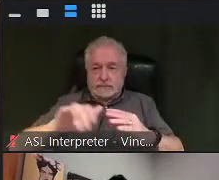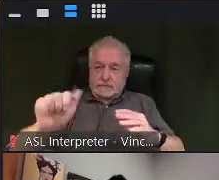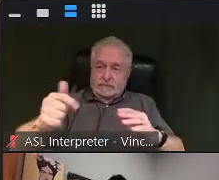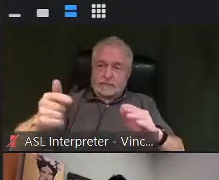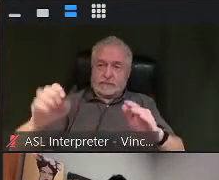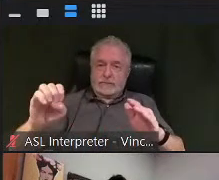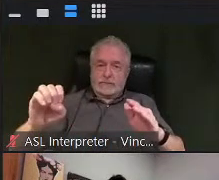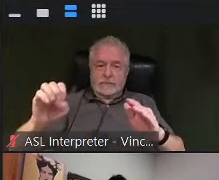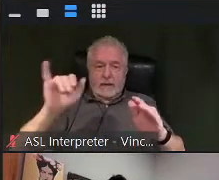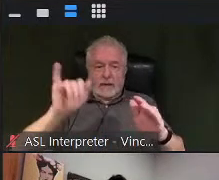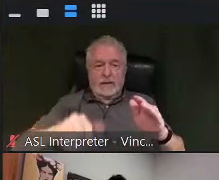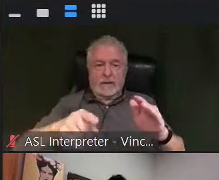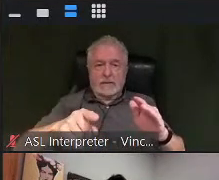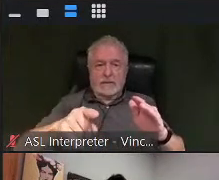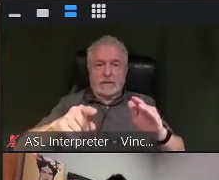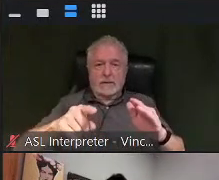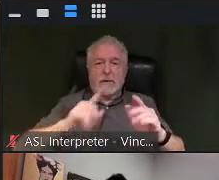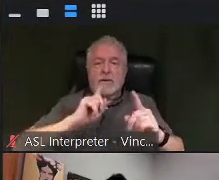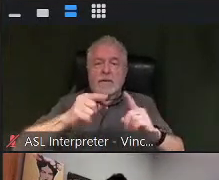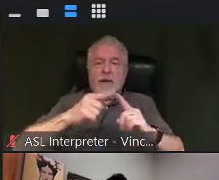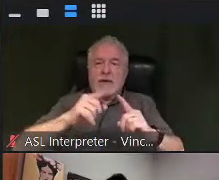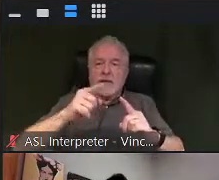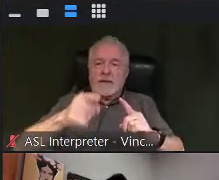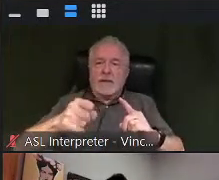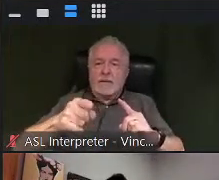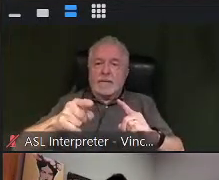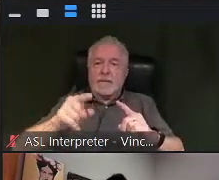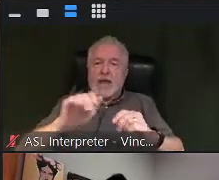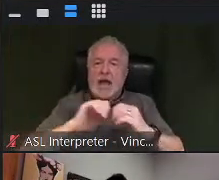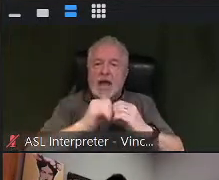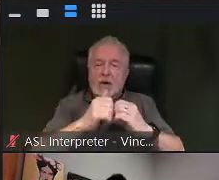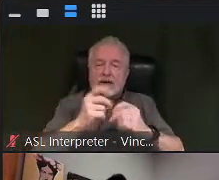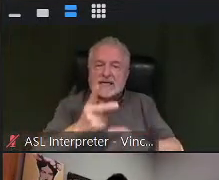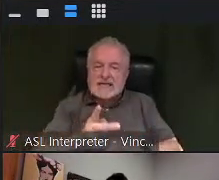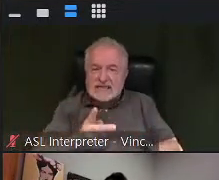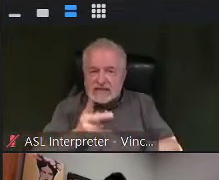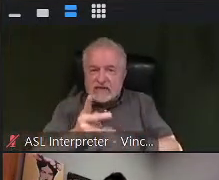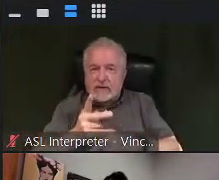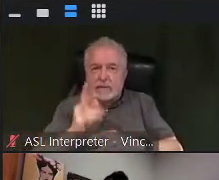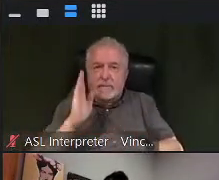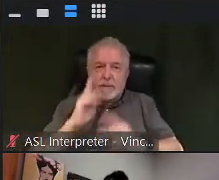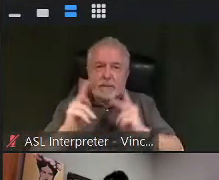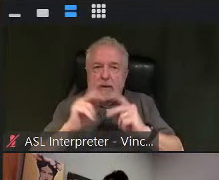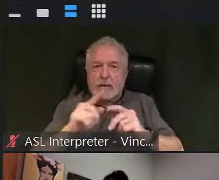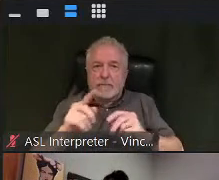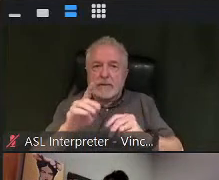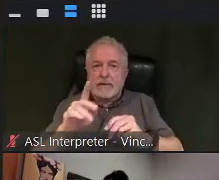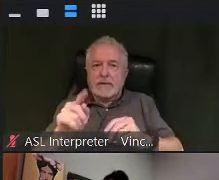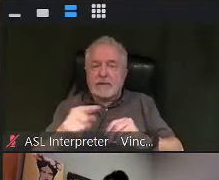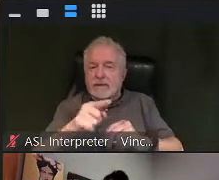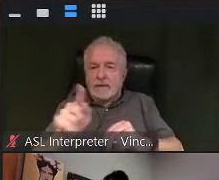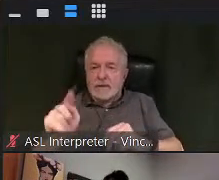This speaks about how careful people are being about these vaccines.